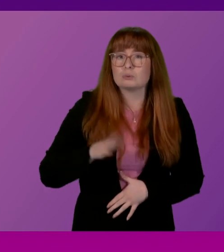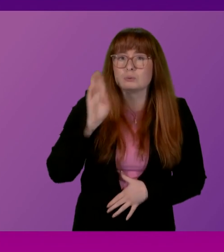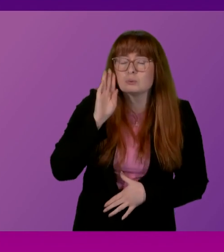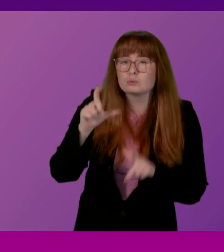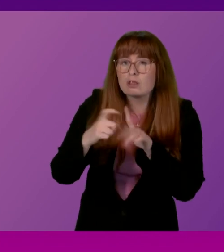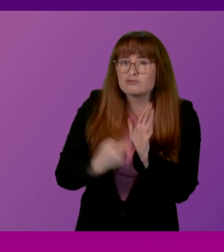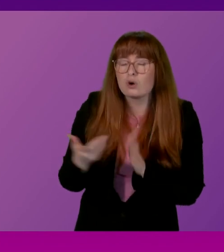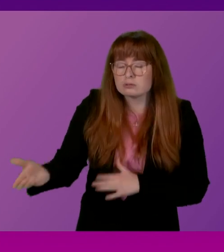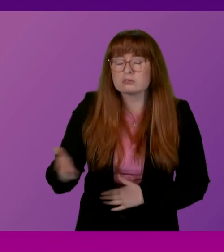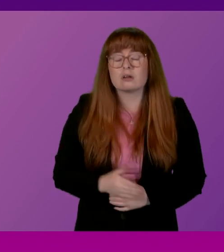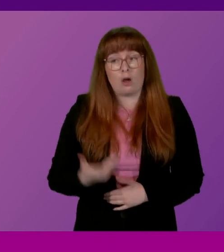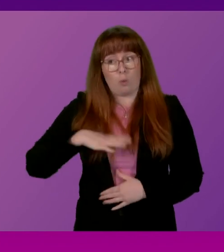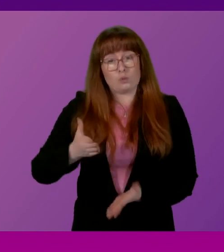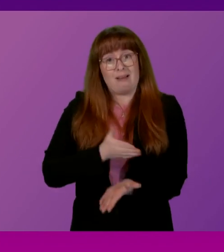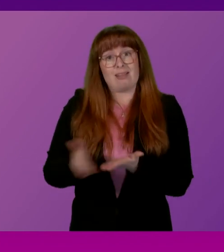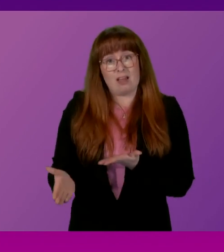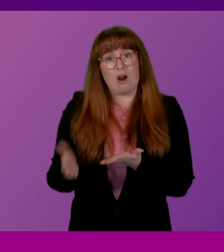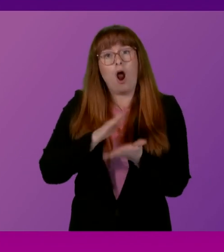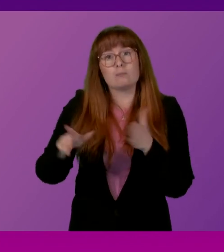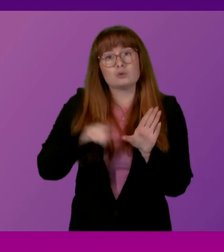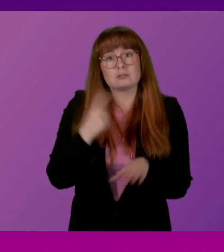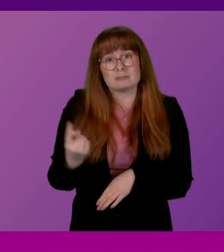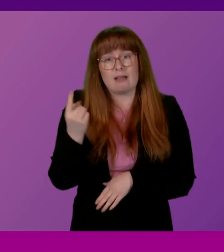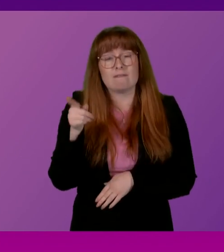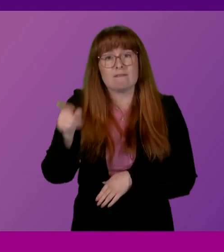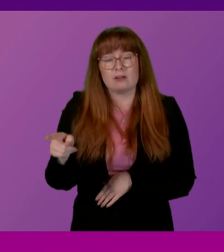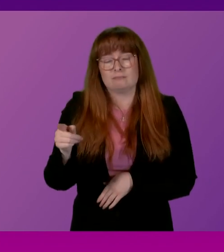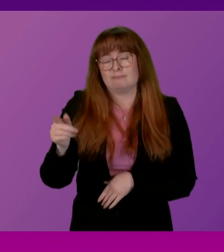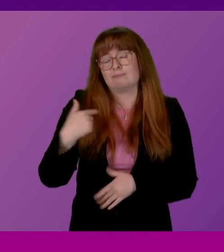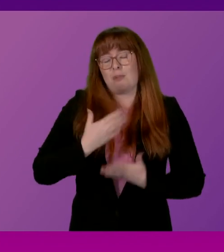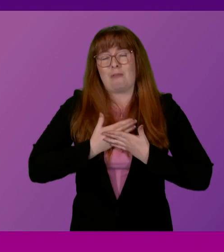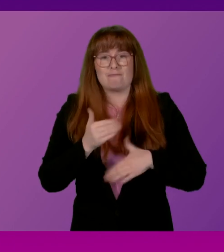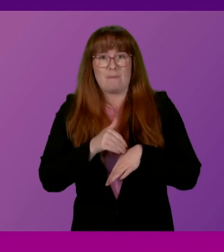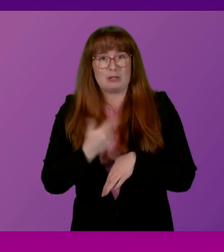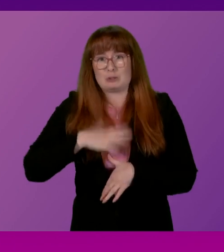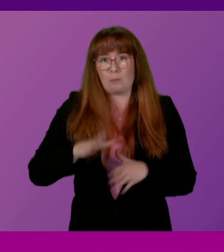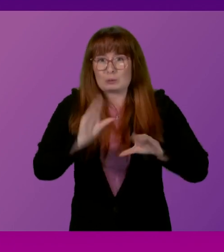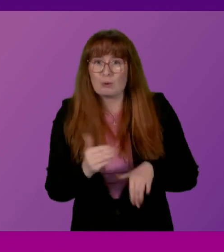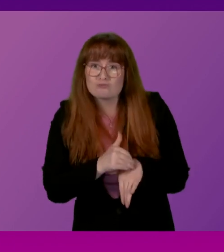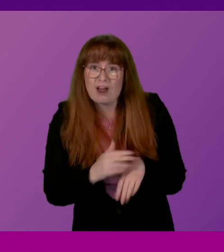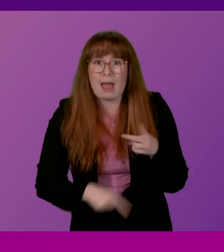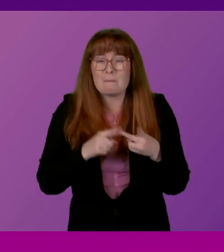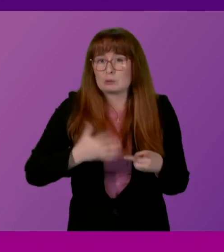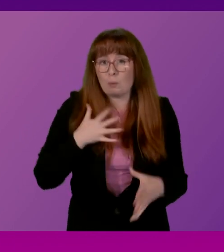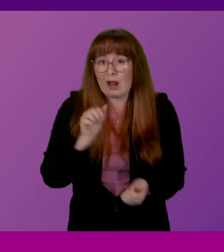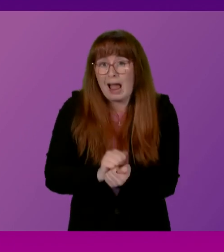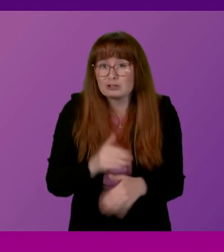Let us be very clear: Humza Yousaf is a criminal’s dream. He does not want them stopped, he does not want them caught and he does not want them